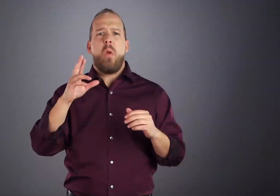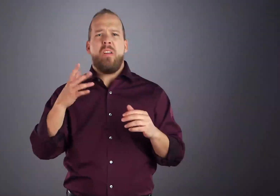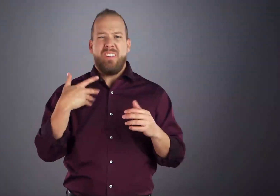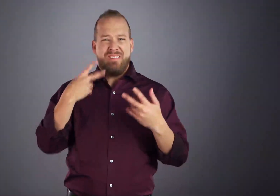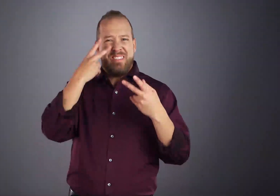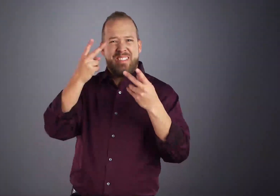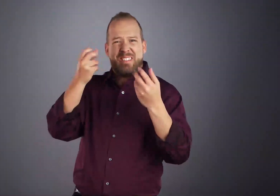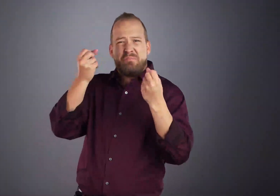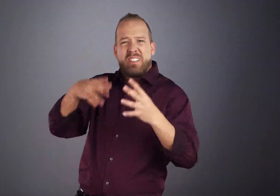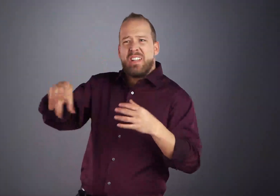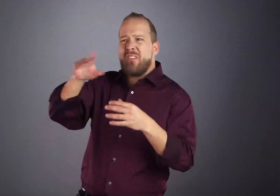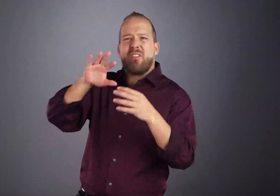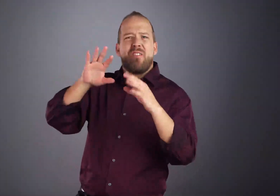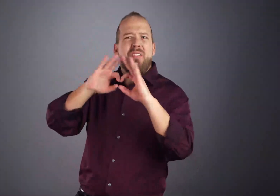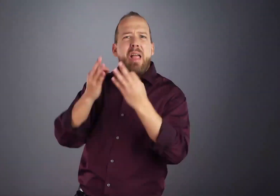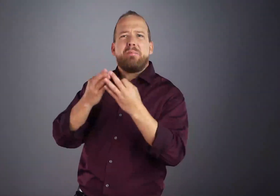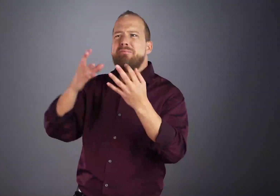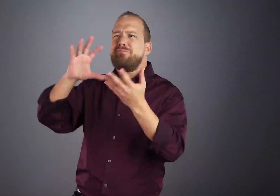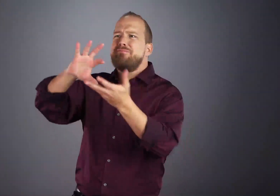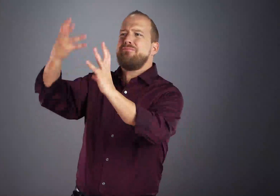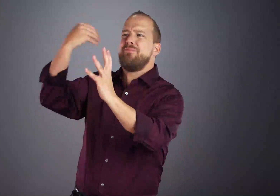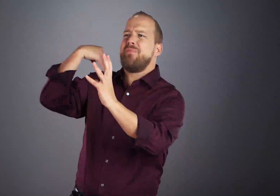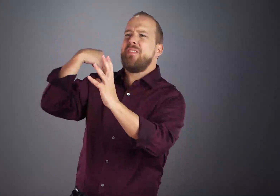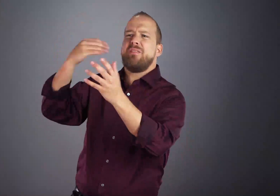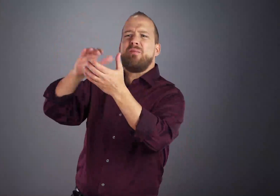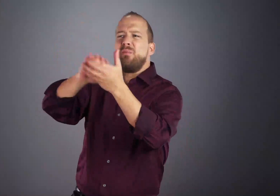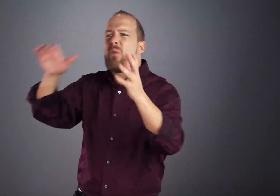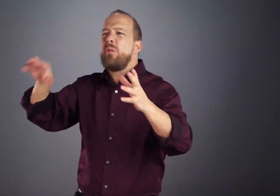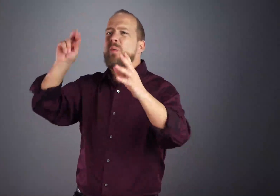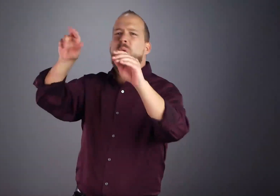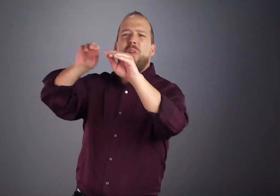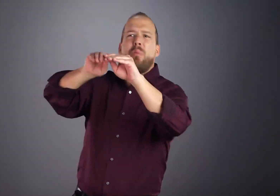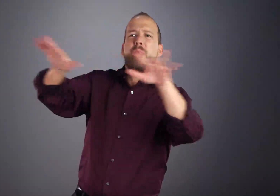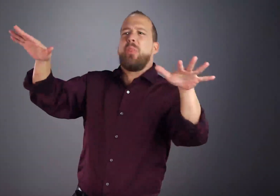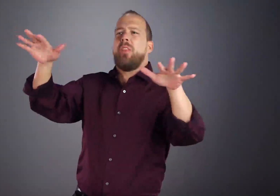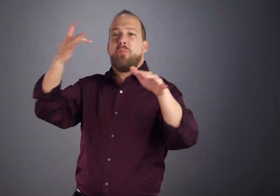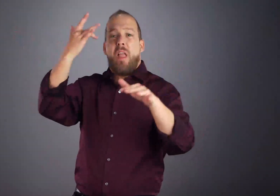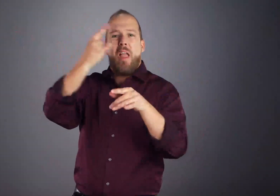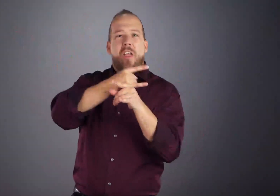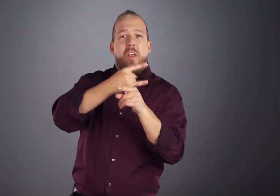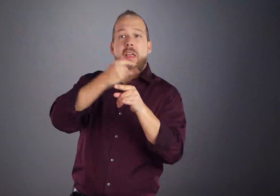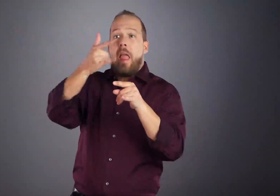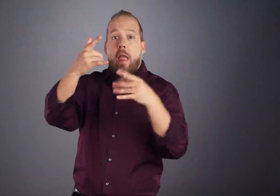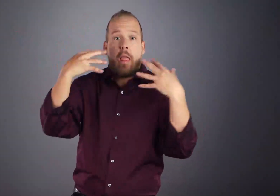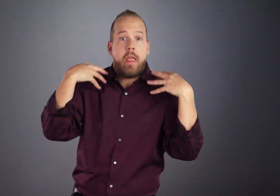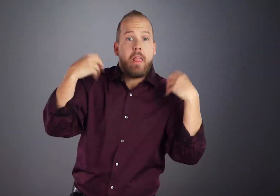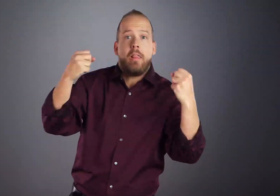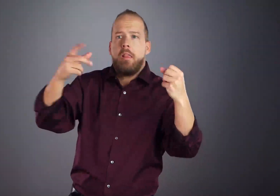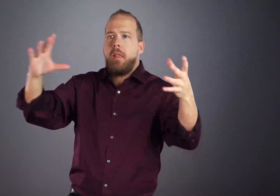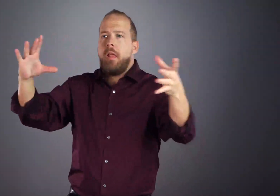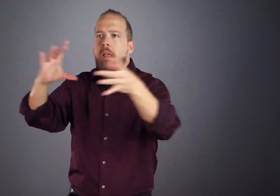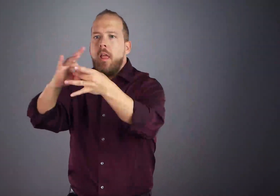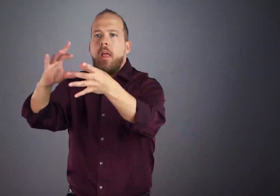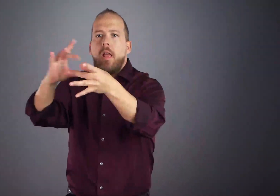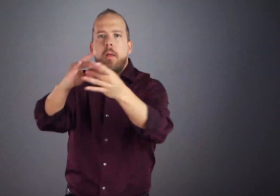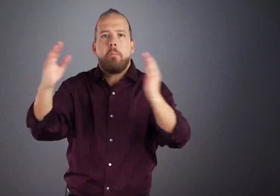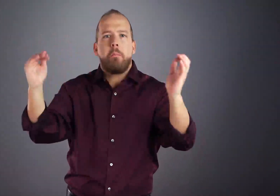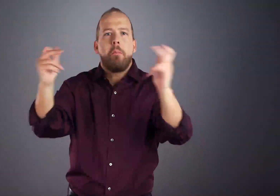The joy of living we really have, even under pressure and difficulty.